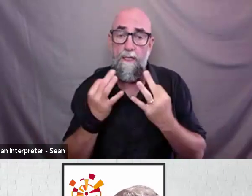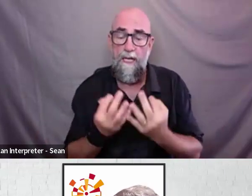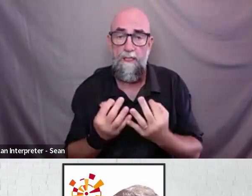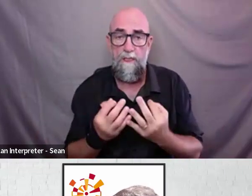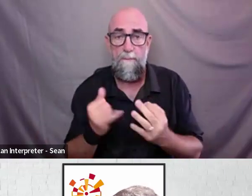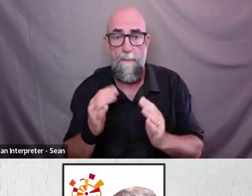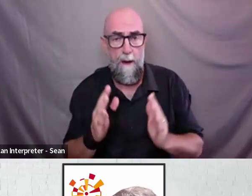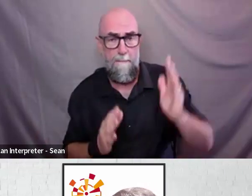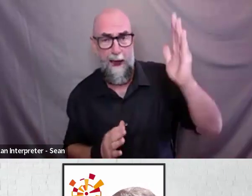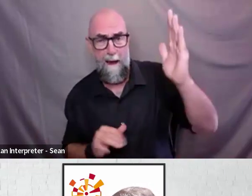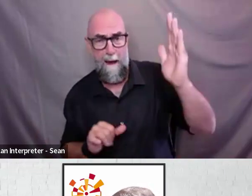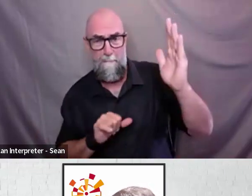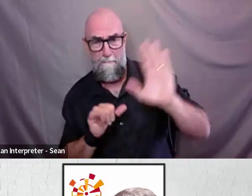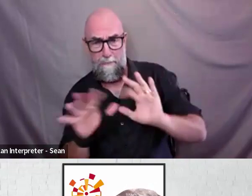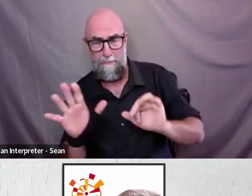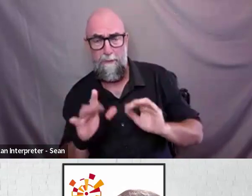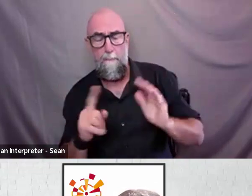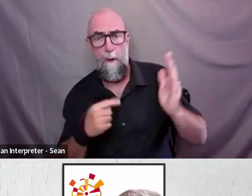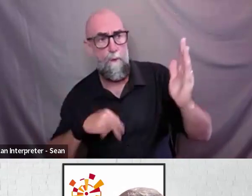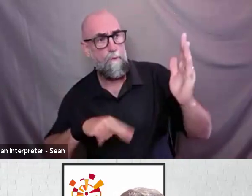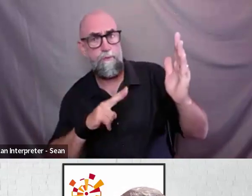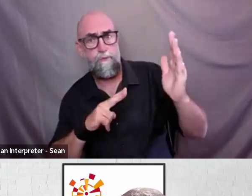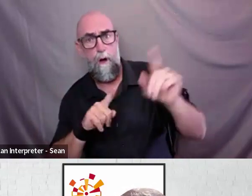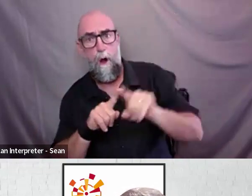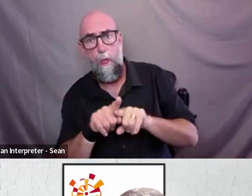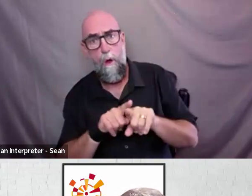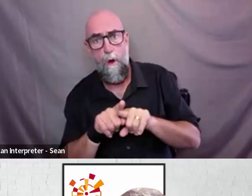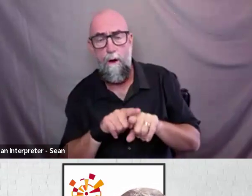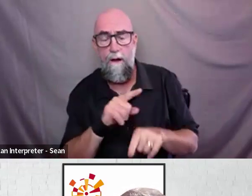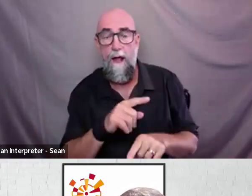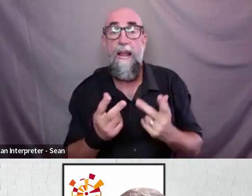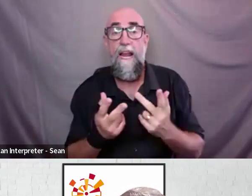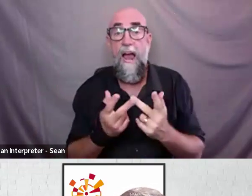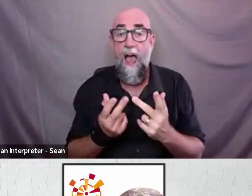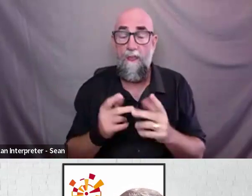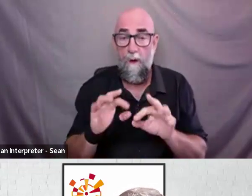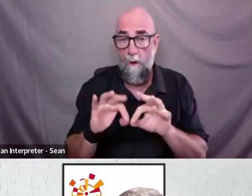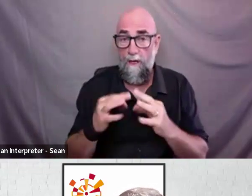are at and we can seek to shape them and that is important. The second is,